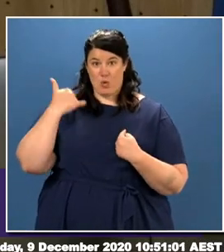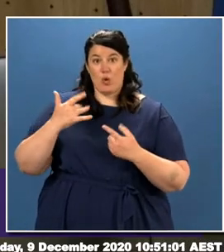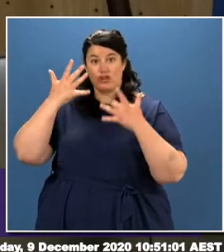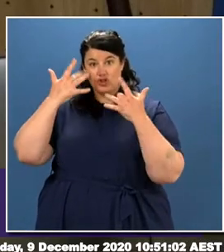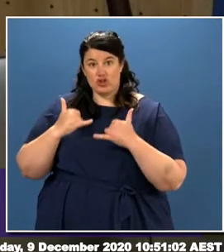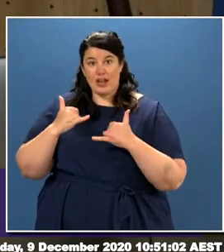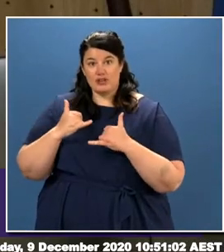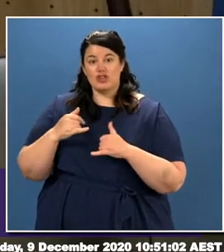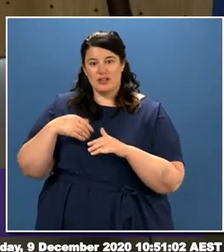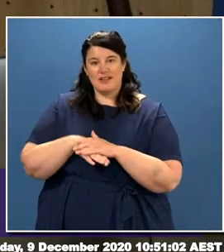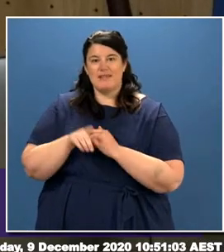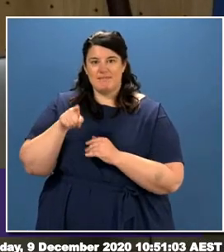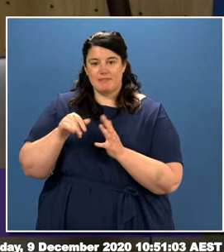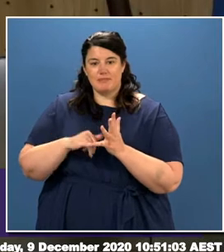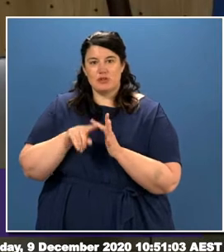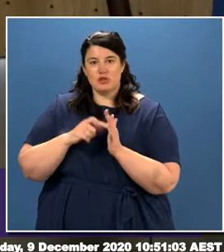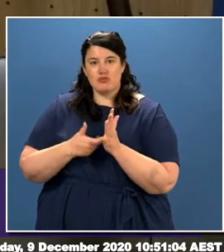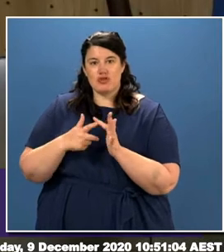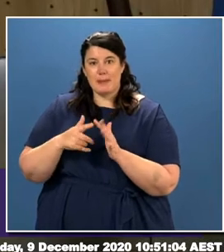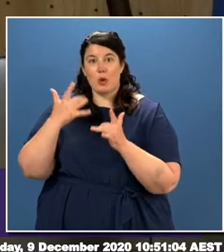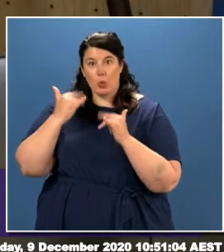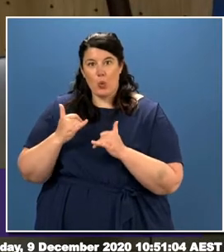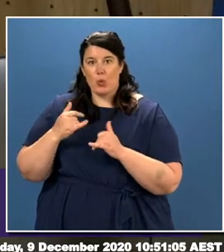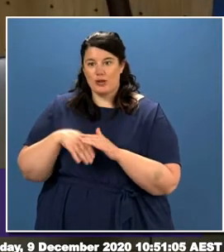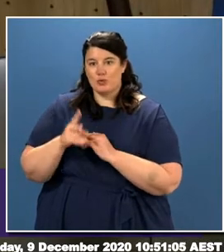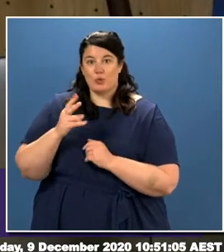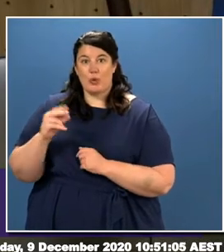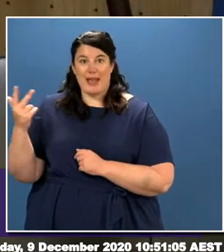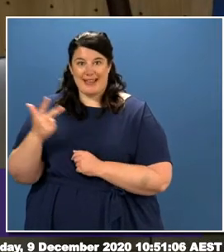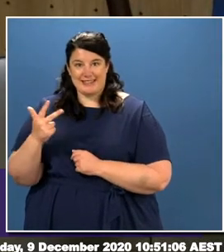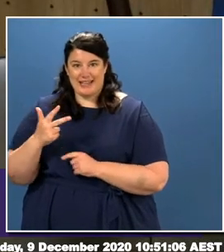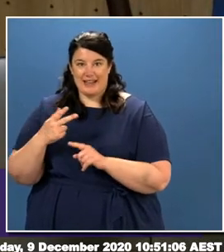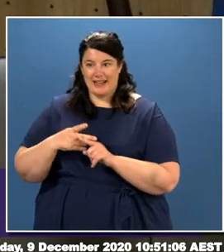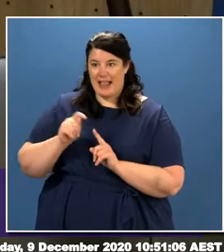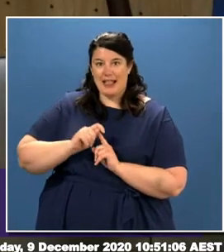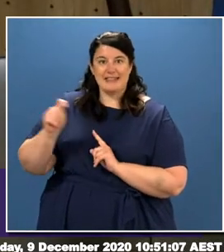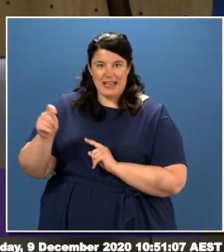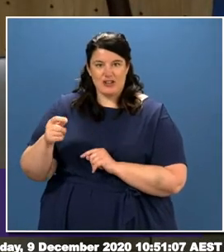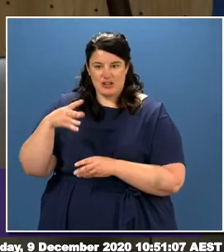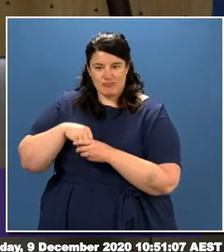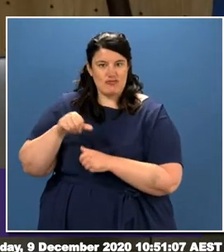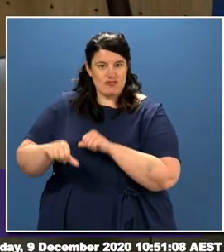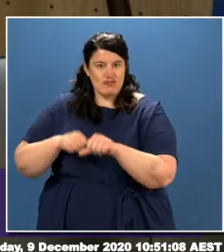2018 when you were involved in that litigation, although it was not litigation before me.